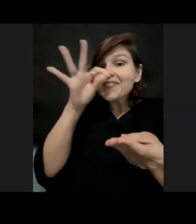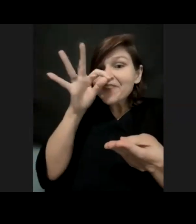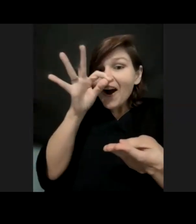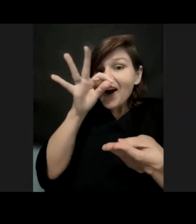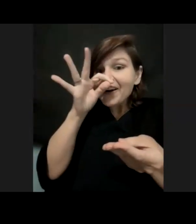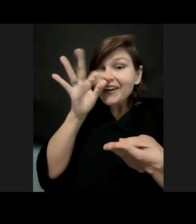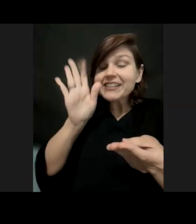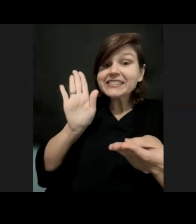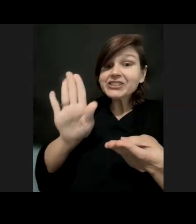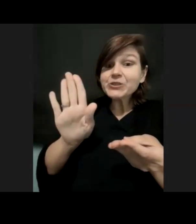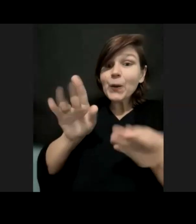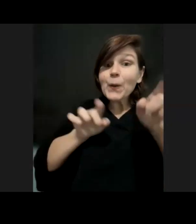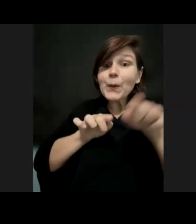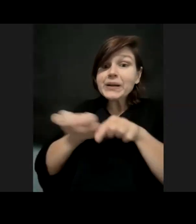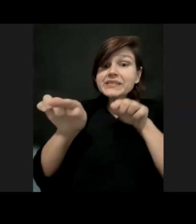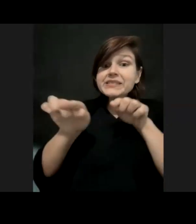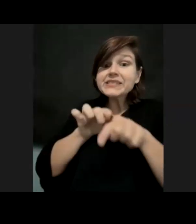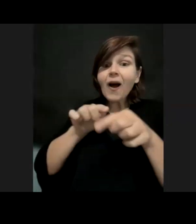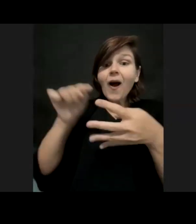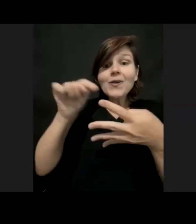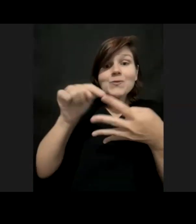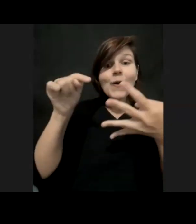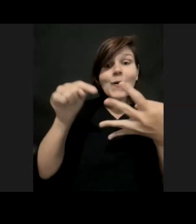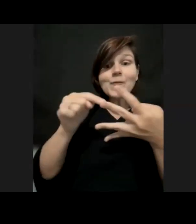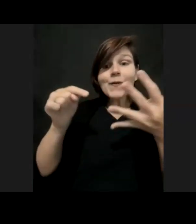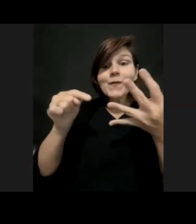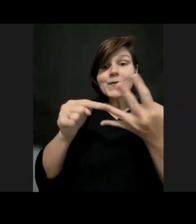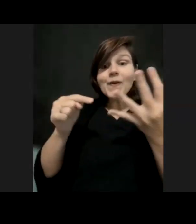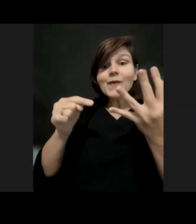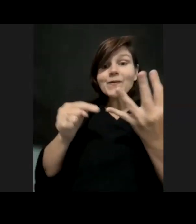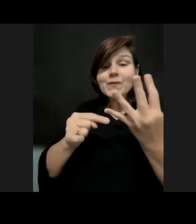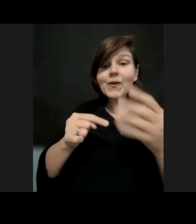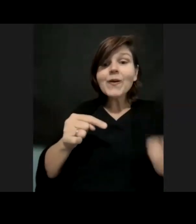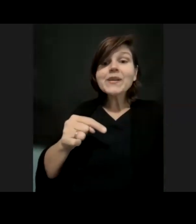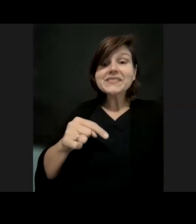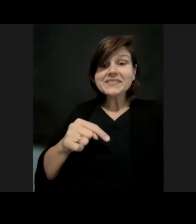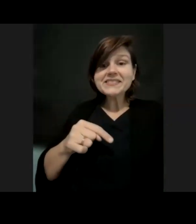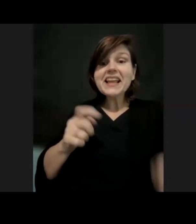socks, one for each foot,” said Marvin, and they passed him the socks.